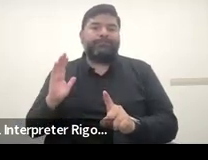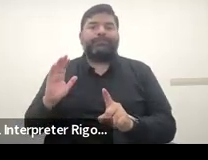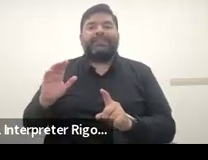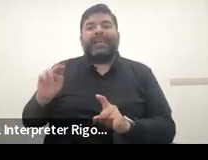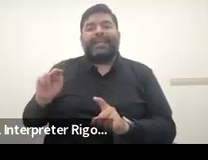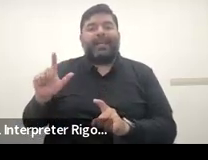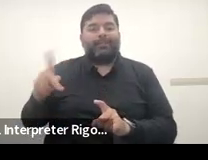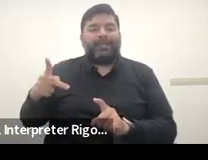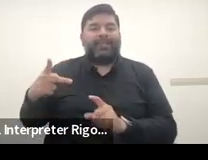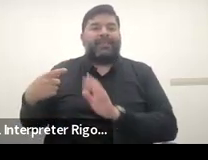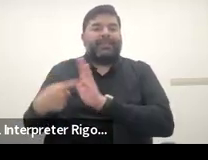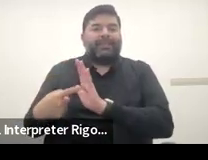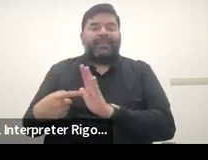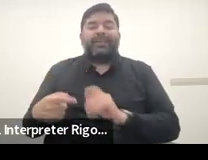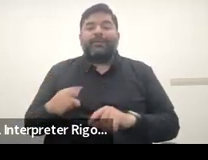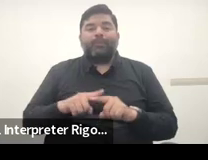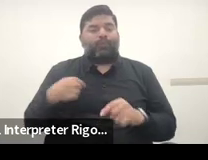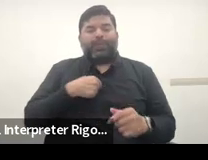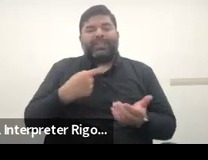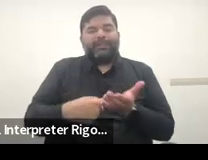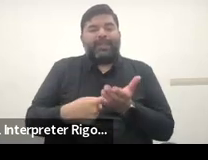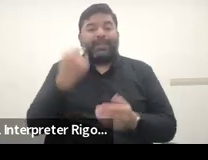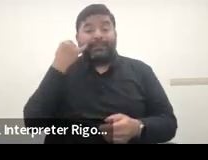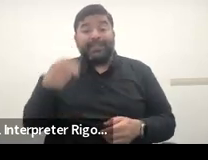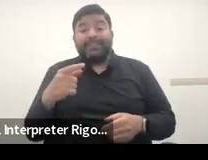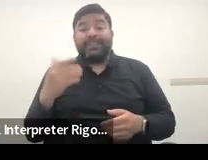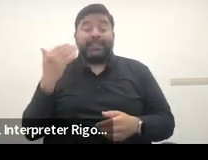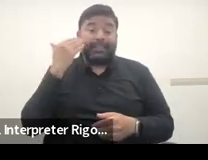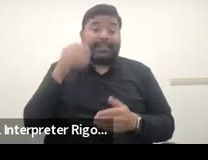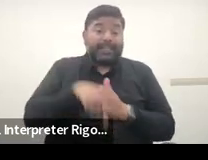whether you know we could debate whether this is deep knowledge infusion or not, at any rate